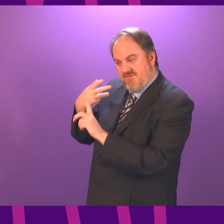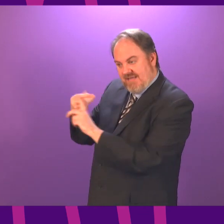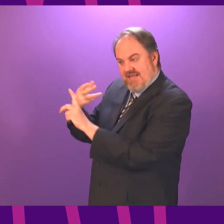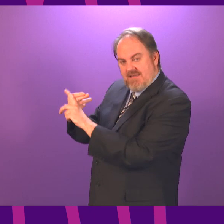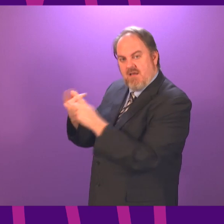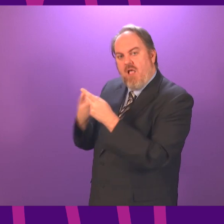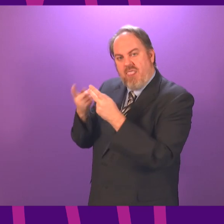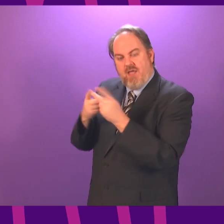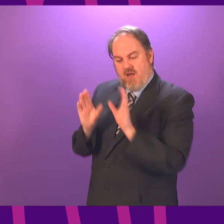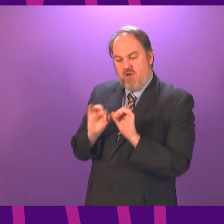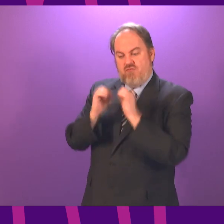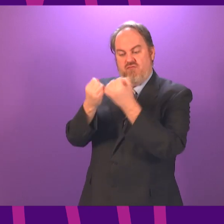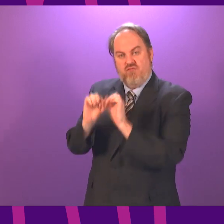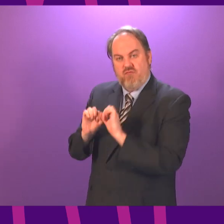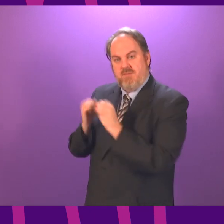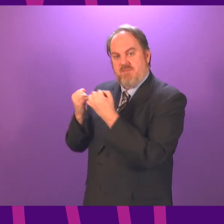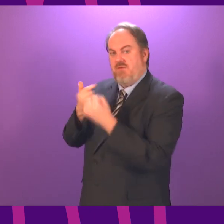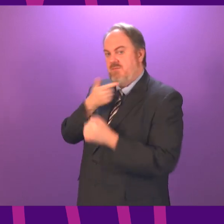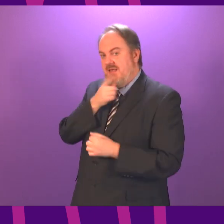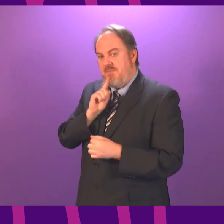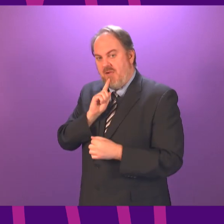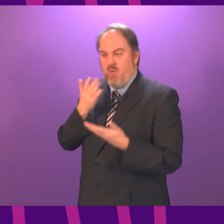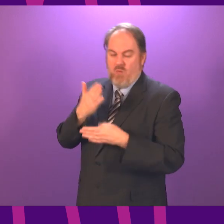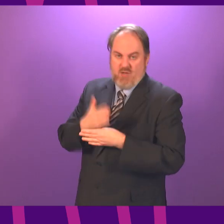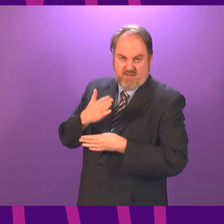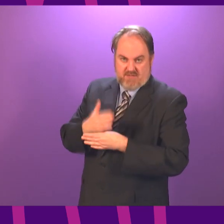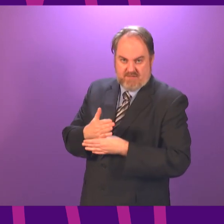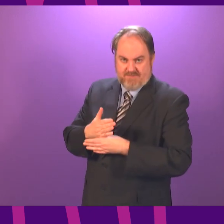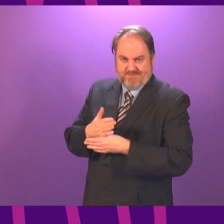We are waiting to see whether the JCVI gives us any more detailed advice on the order of